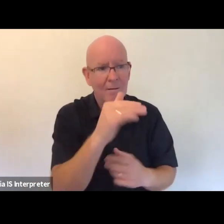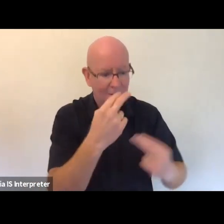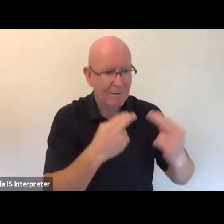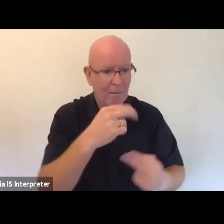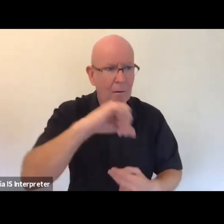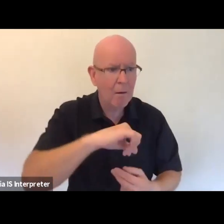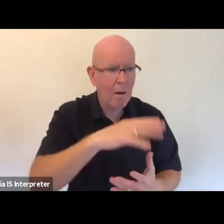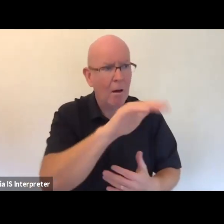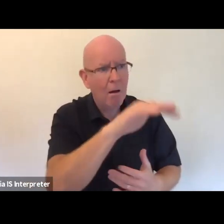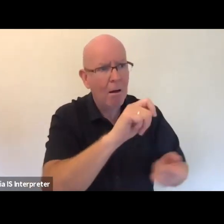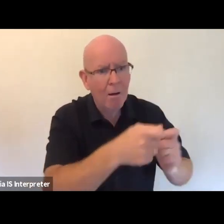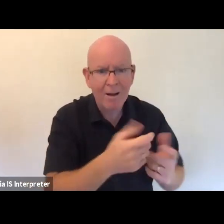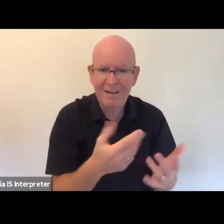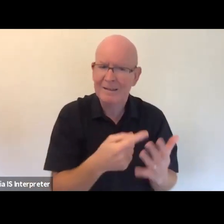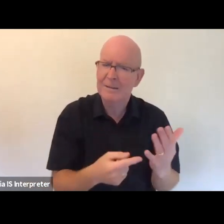to social protection in Timor Leste?